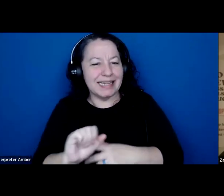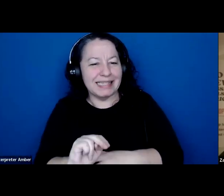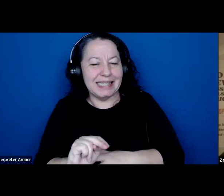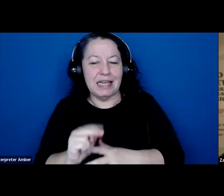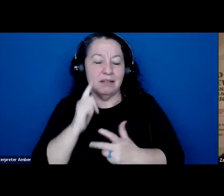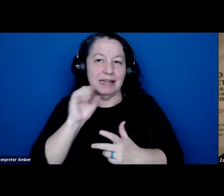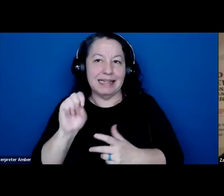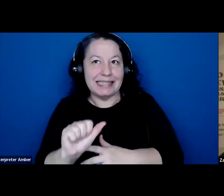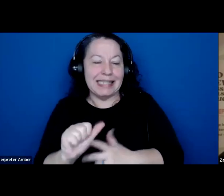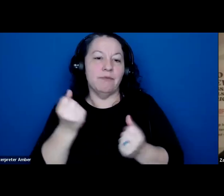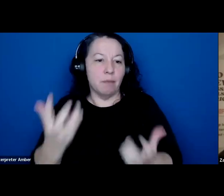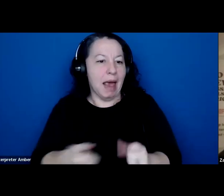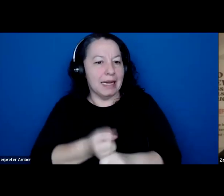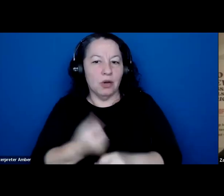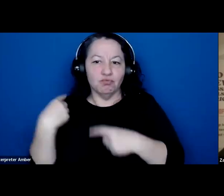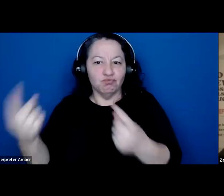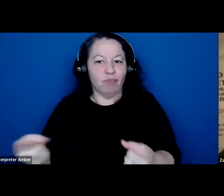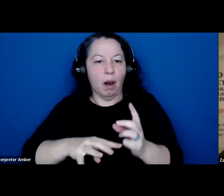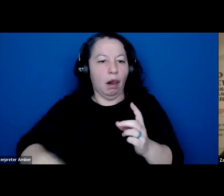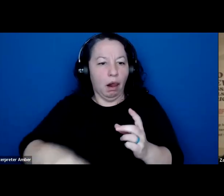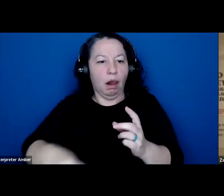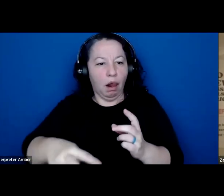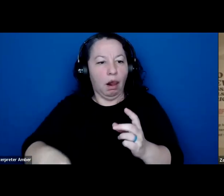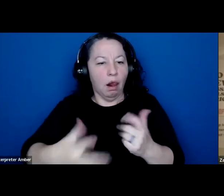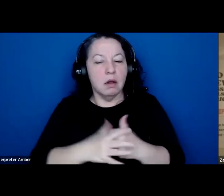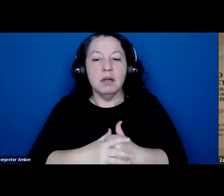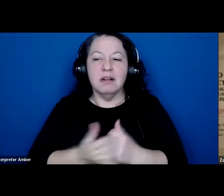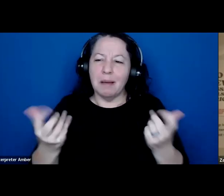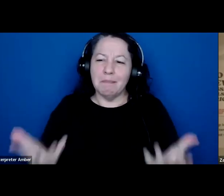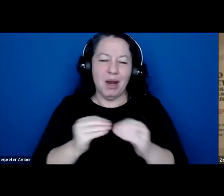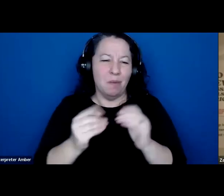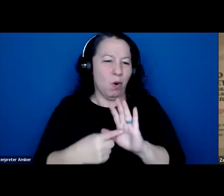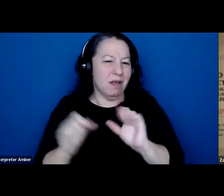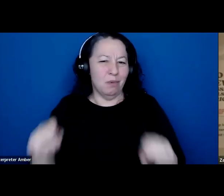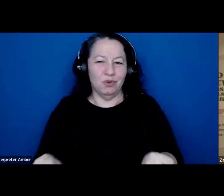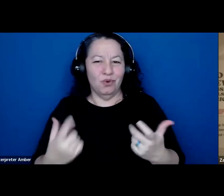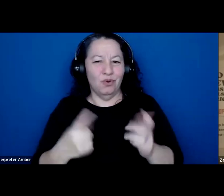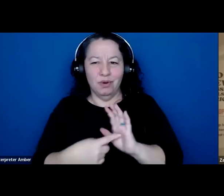So I think there's many more examples that can be drawn out here. But the point that I want to get to